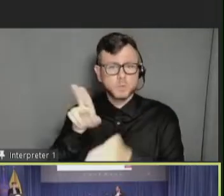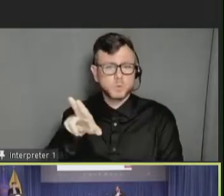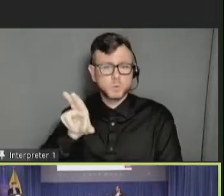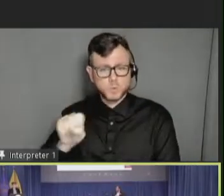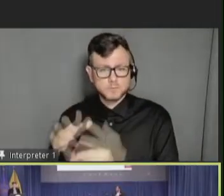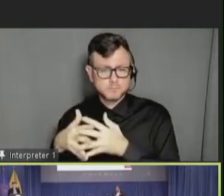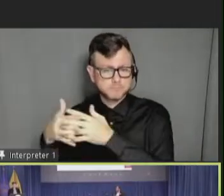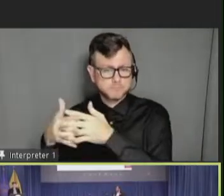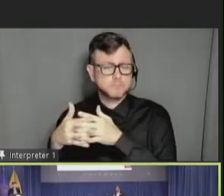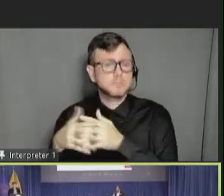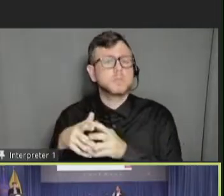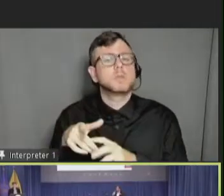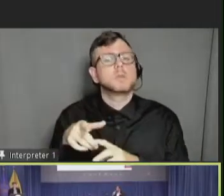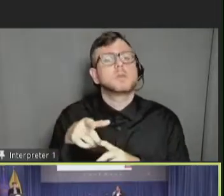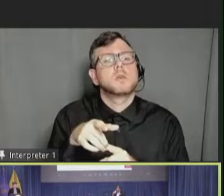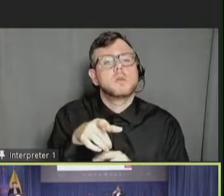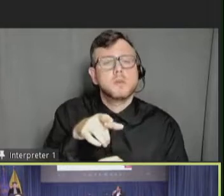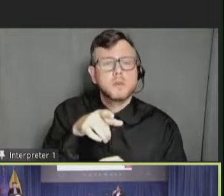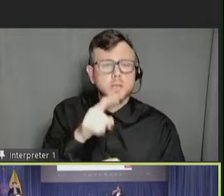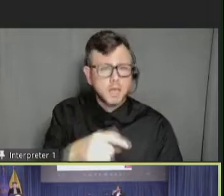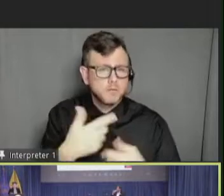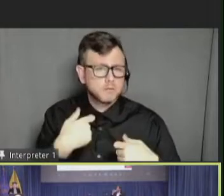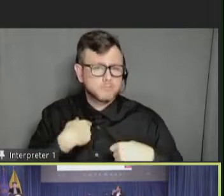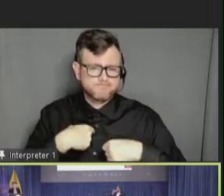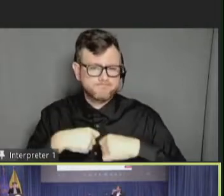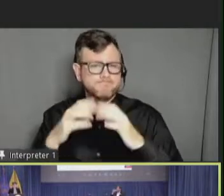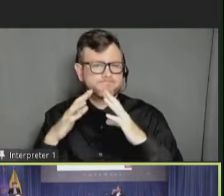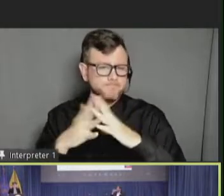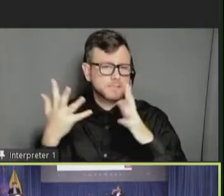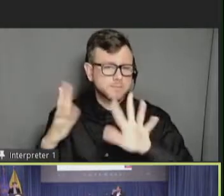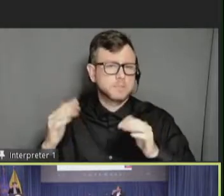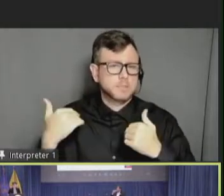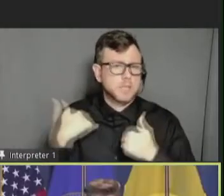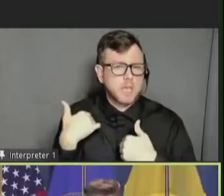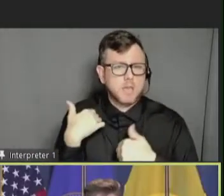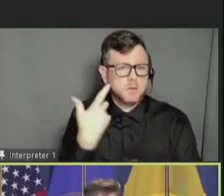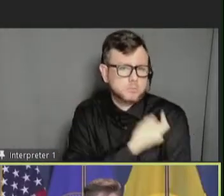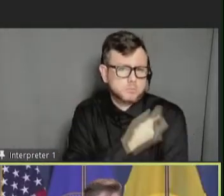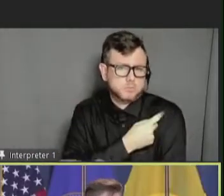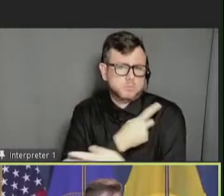has an established immunization program and a history of meeting immunization goals. So,